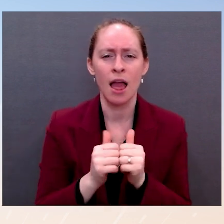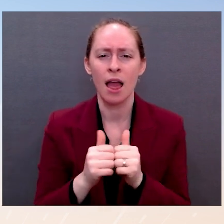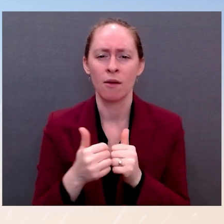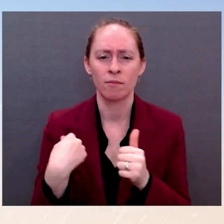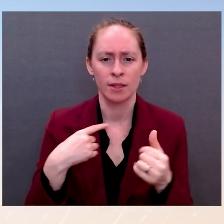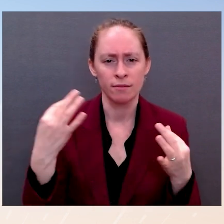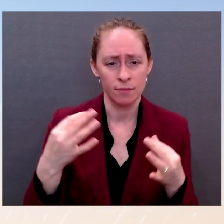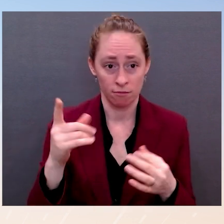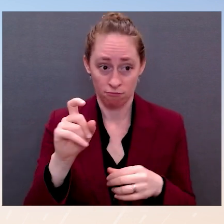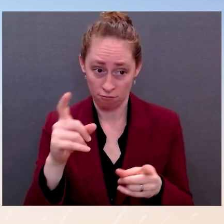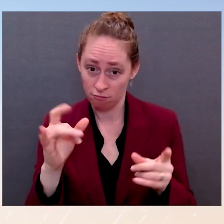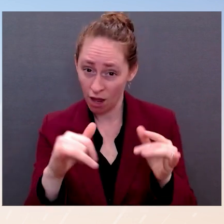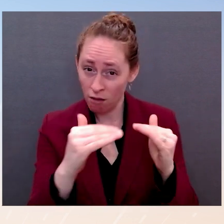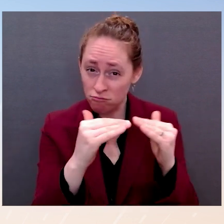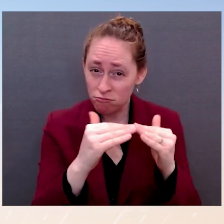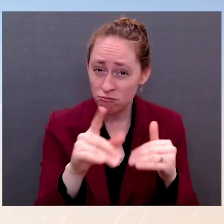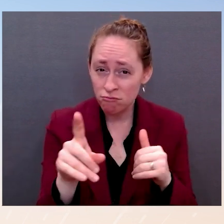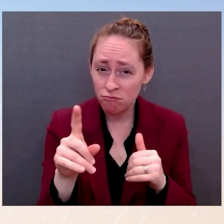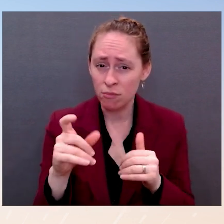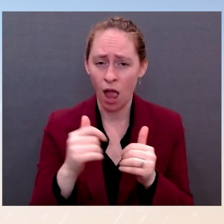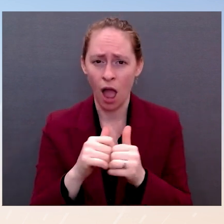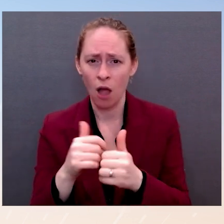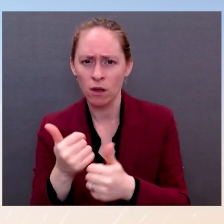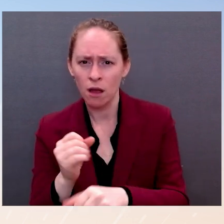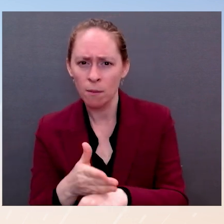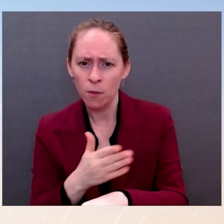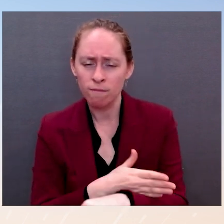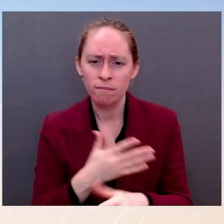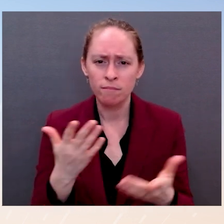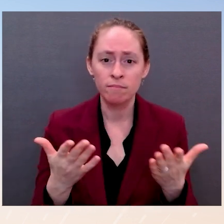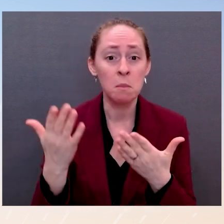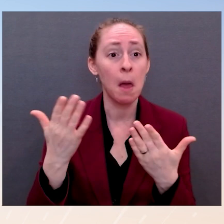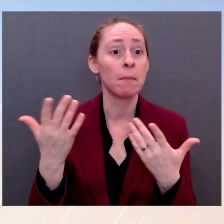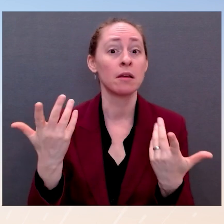the question have we focused on health equity is our action,